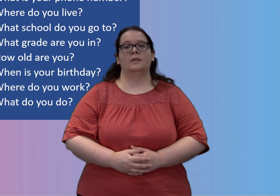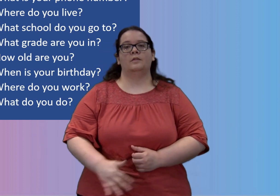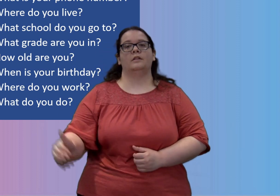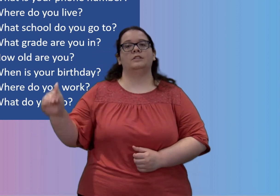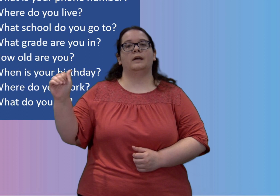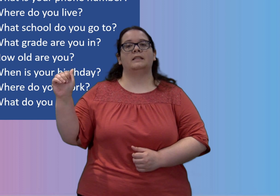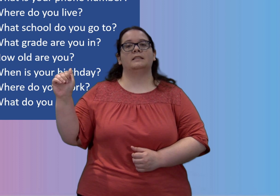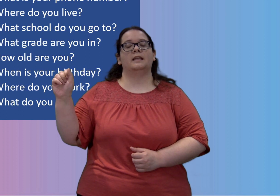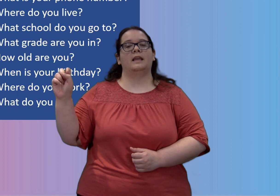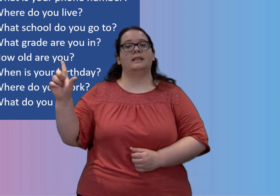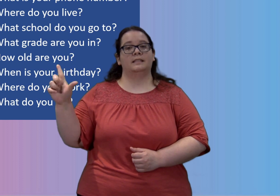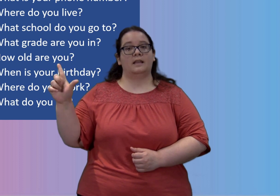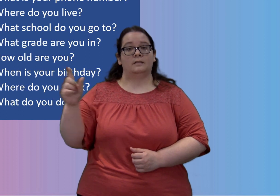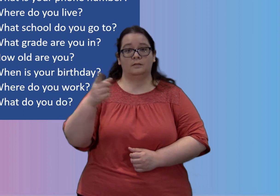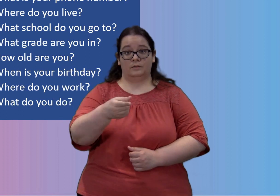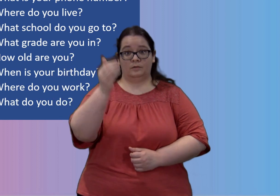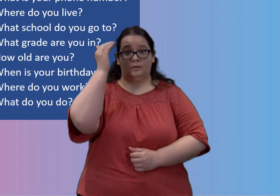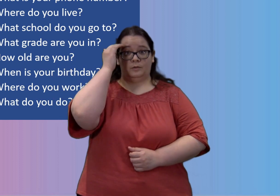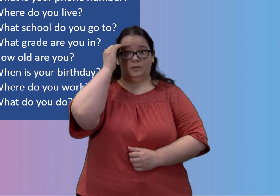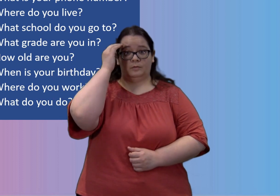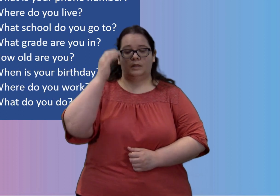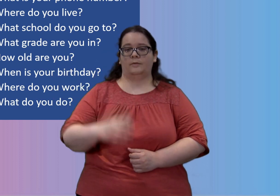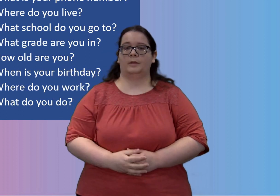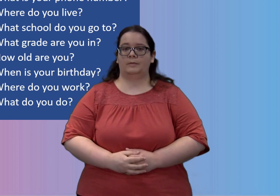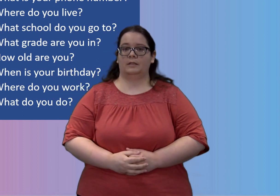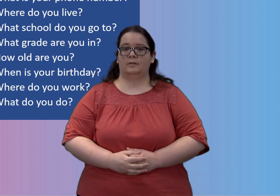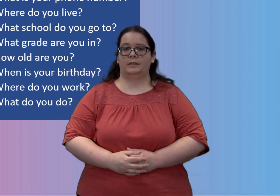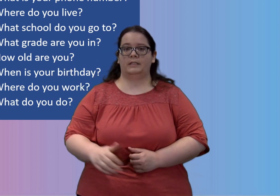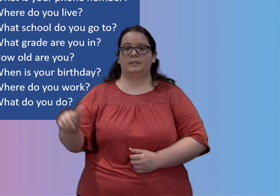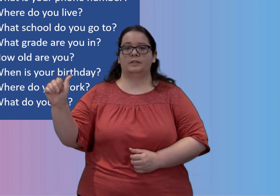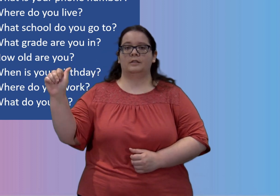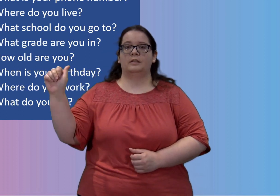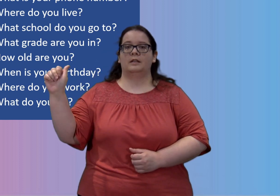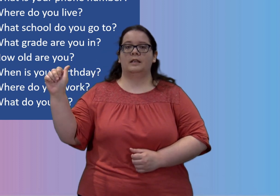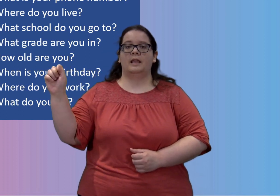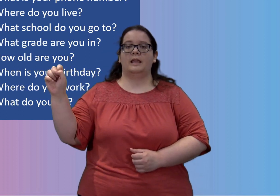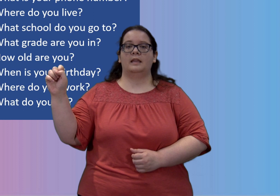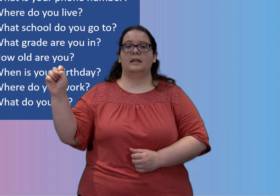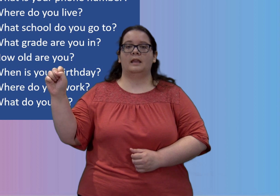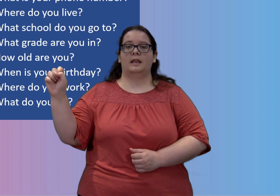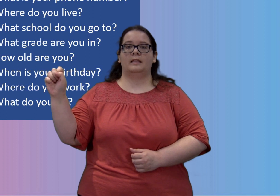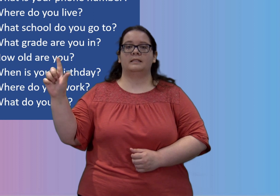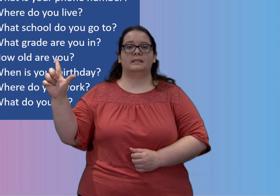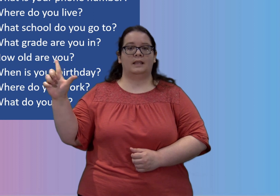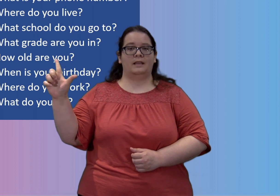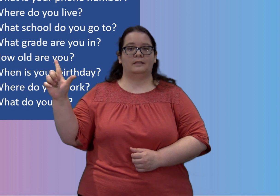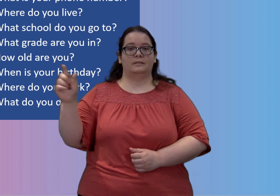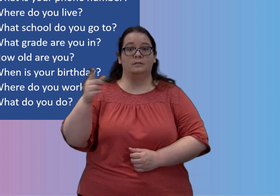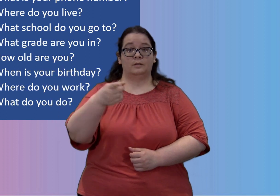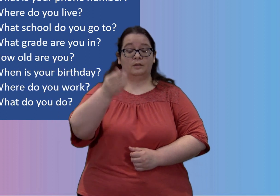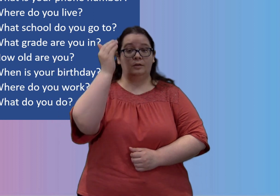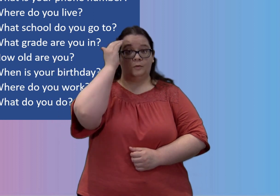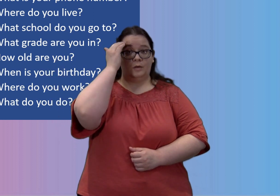You can also ask ASL, you know? that one might be a little bit easier. ASL, you know?